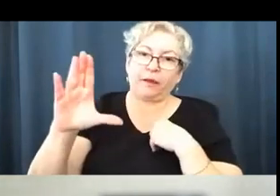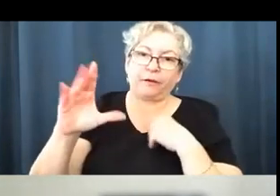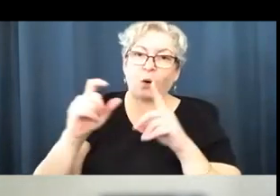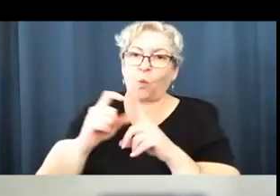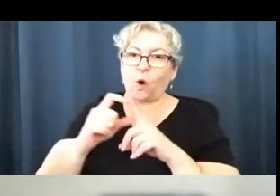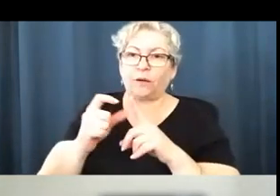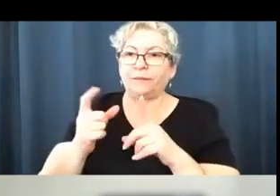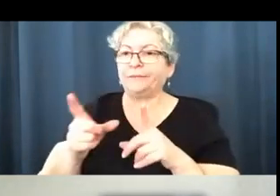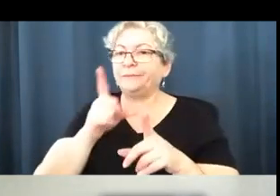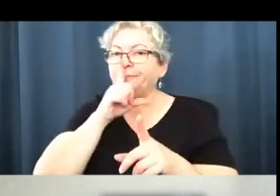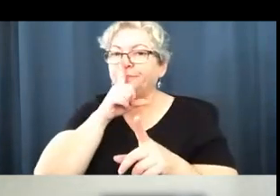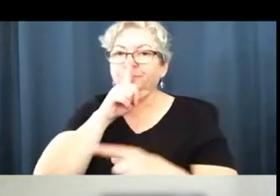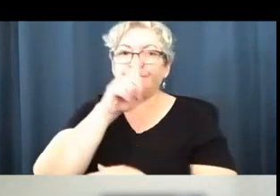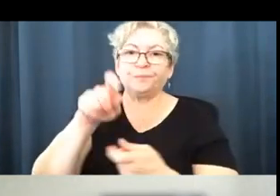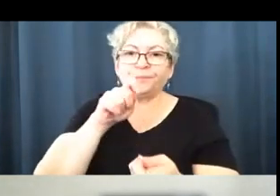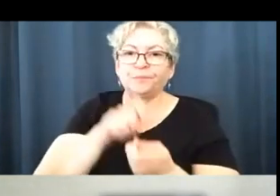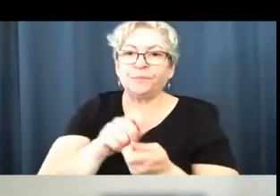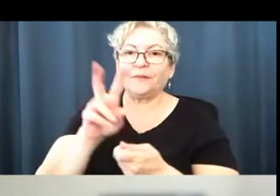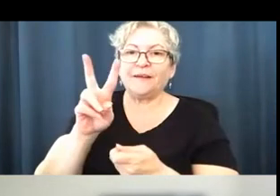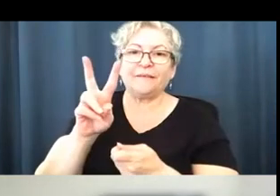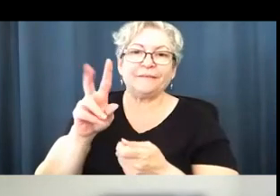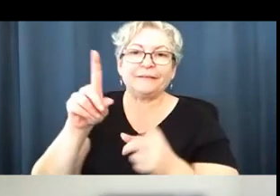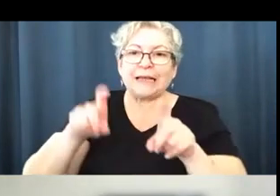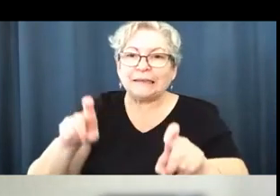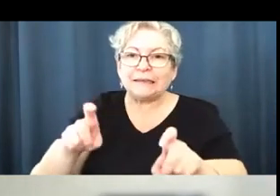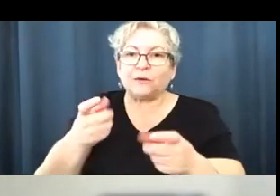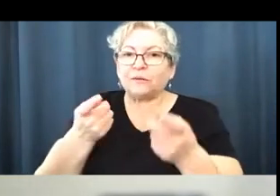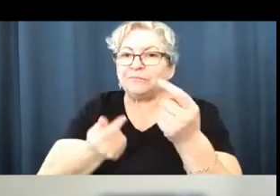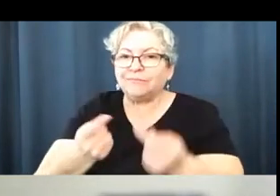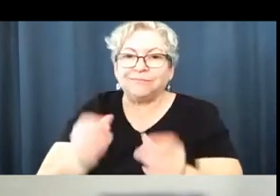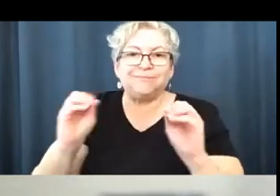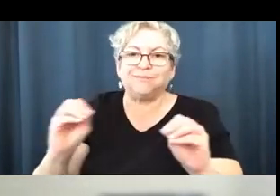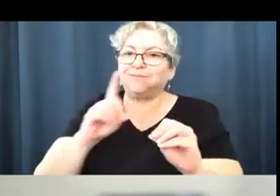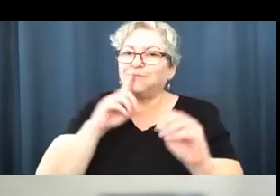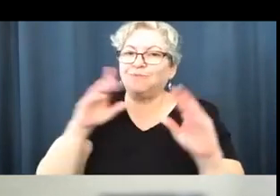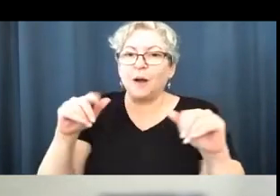they're not specifically vetted or specifically tested. But if you do take that, do your due diligence